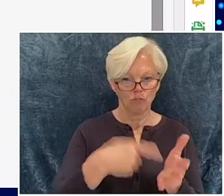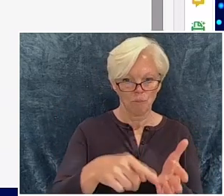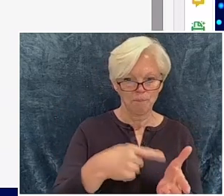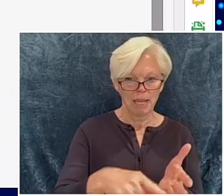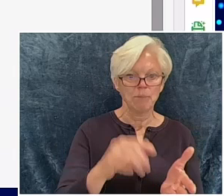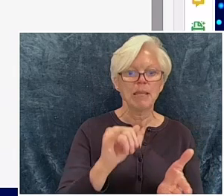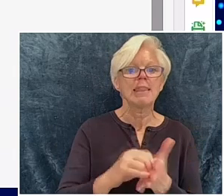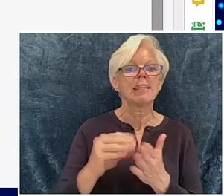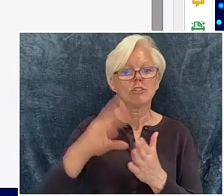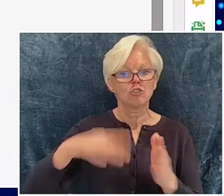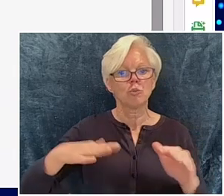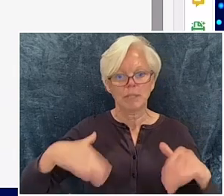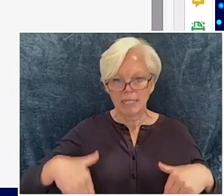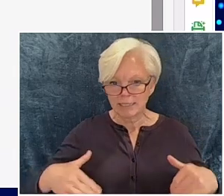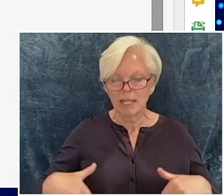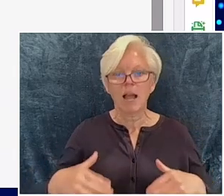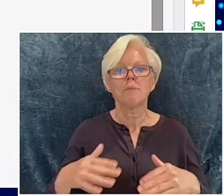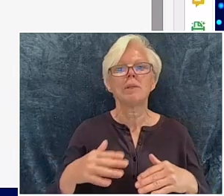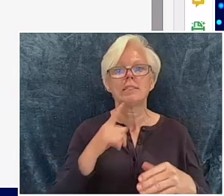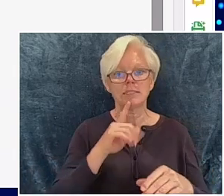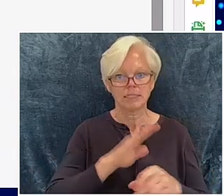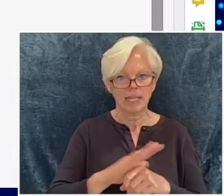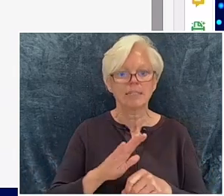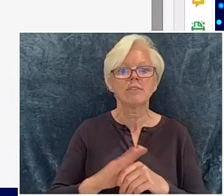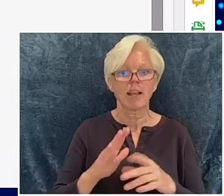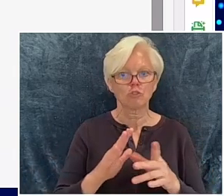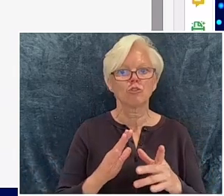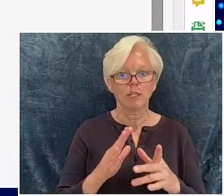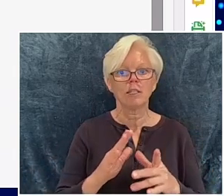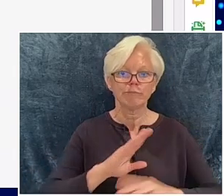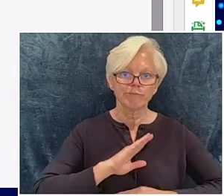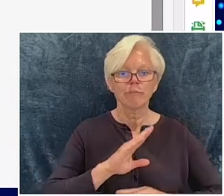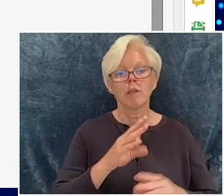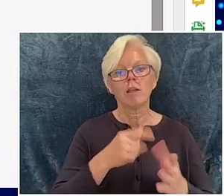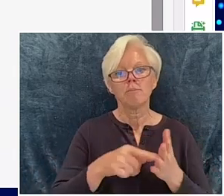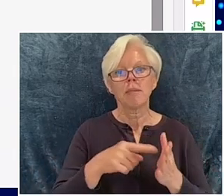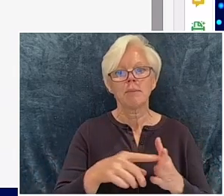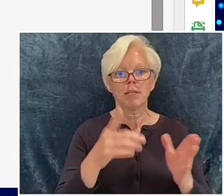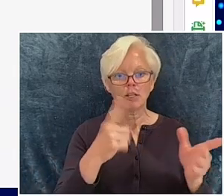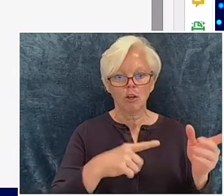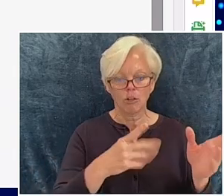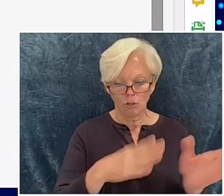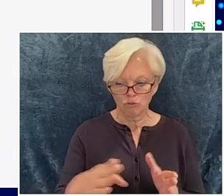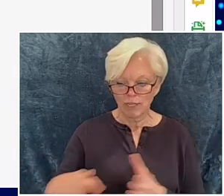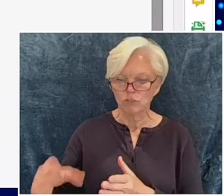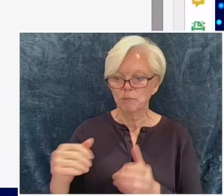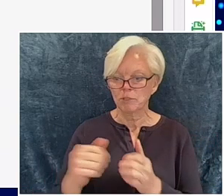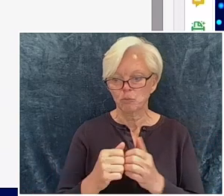satisfactory repayment arrangements with the school or the Department. The student receives a grant or federal